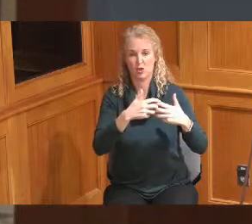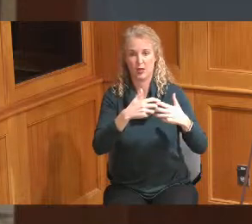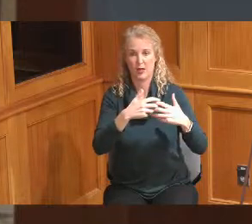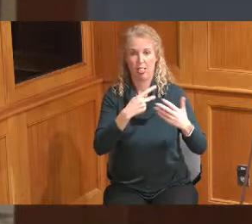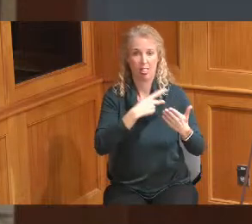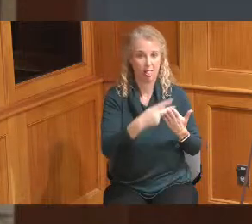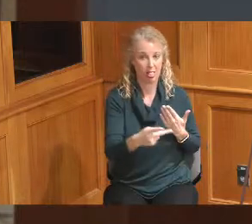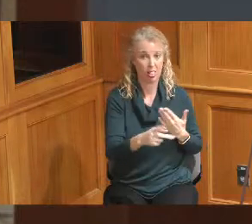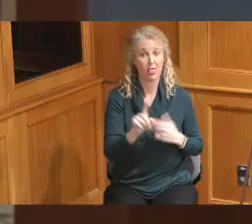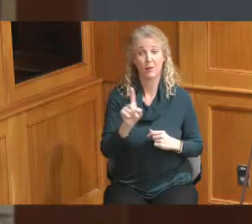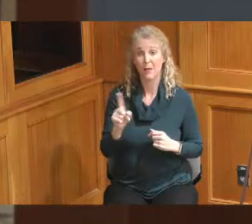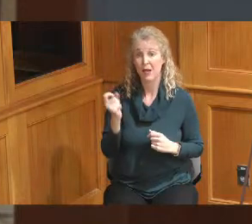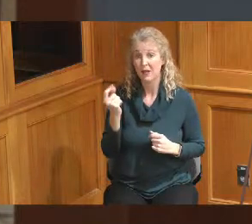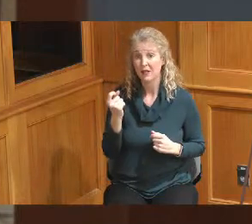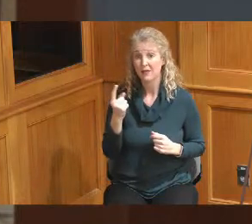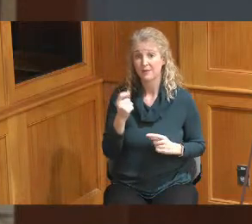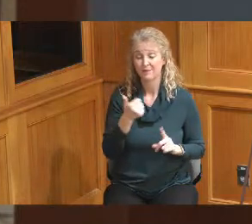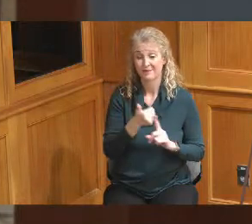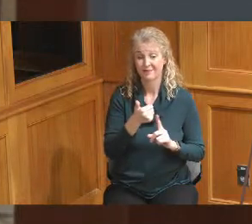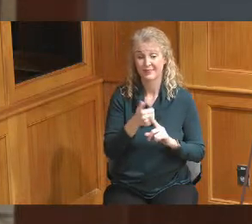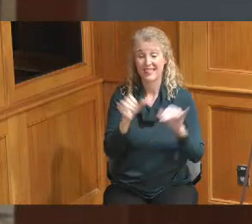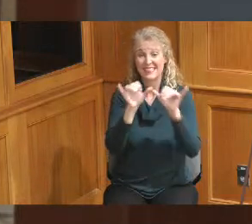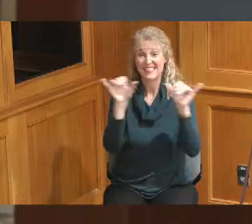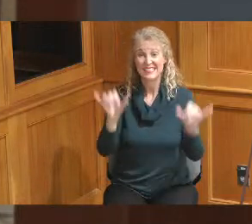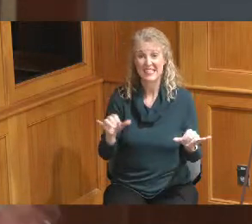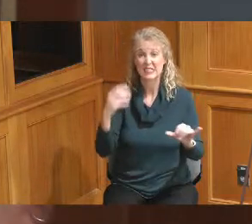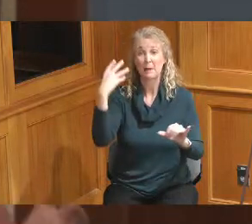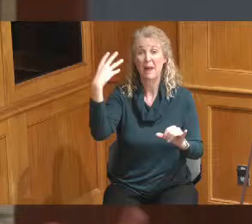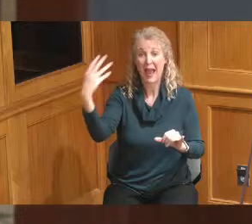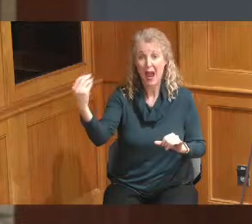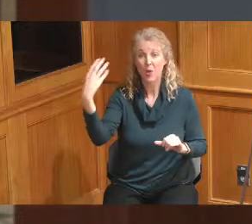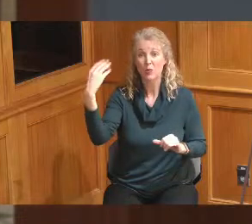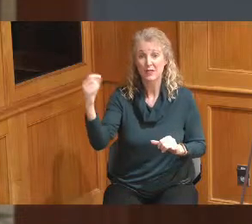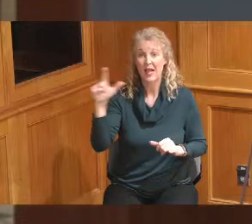people that it's a system that sits outside 247 it's dependent on the radio towers is working